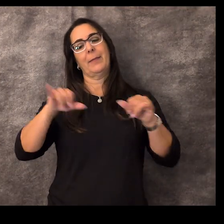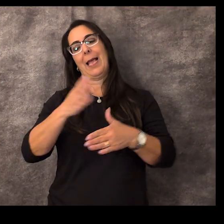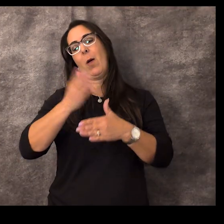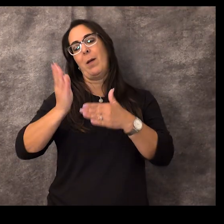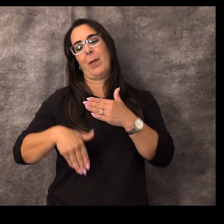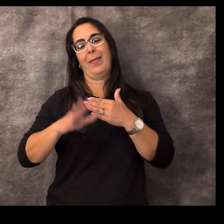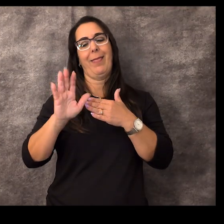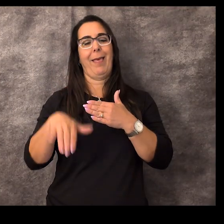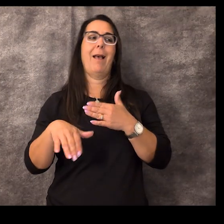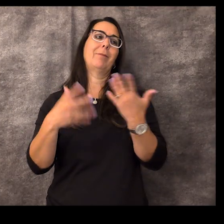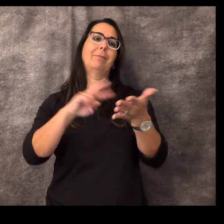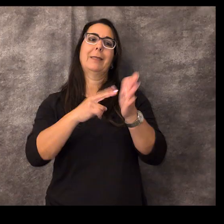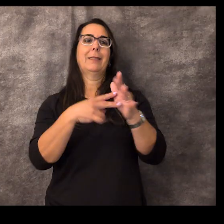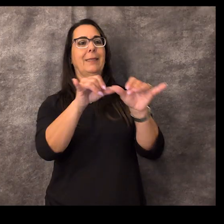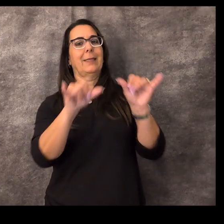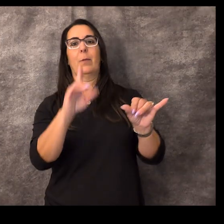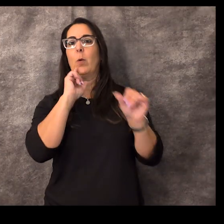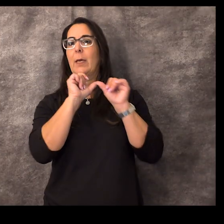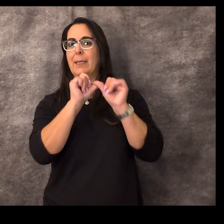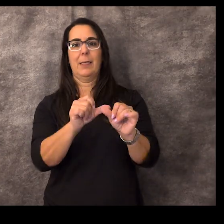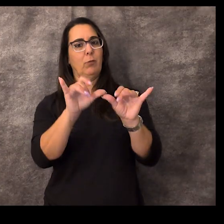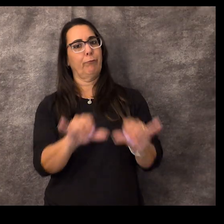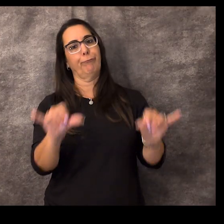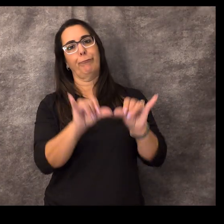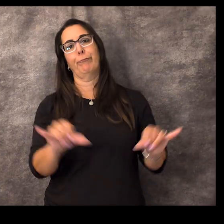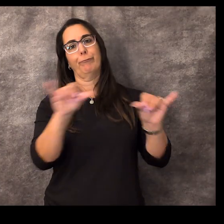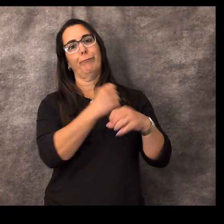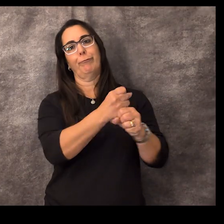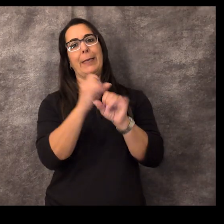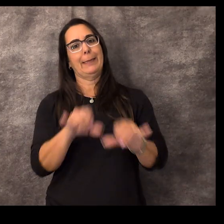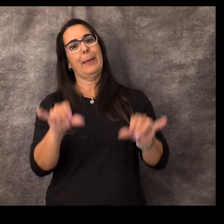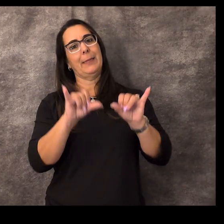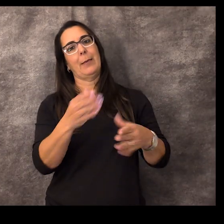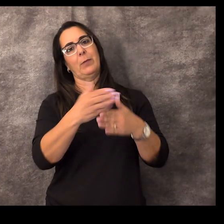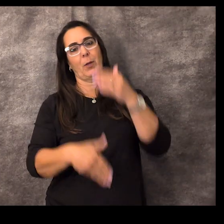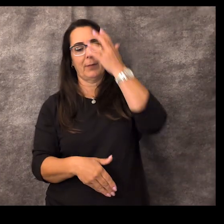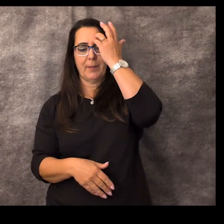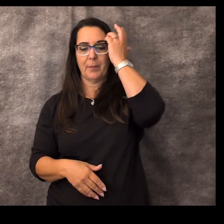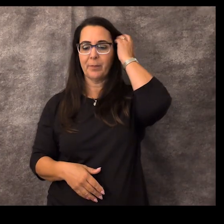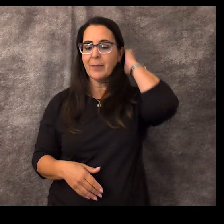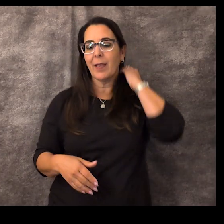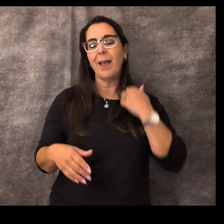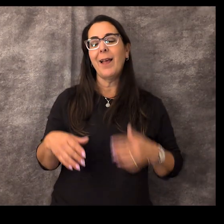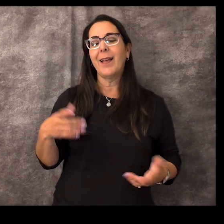that the system is going to continue to produce. (Vance Taylor) Like, I just feel a little sad, daddy.